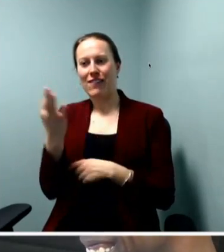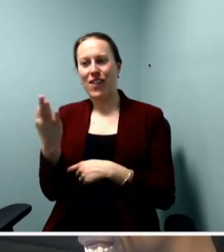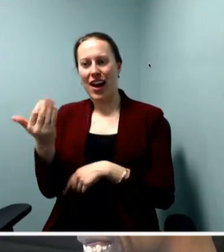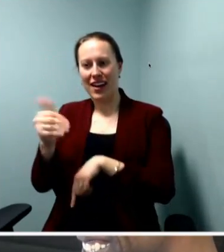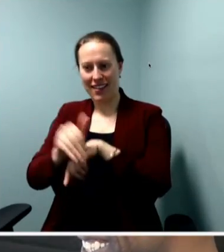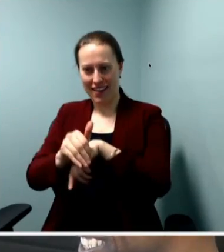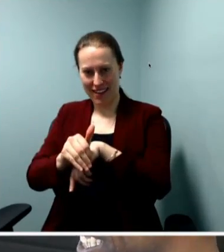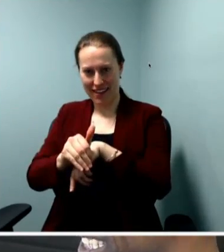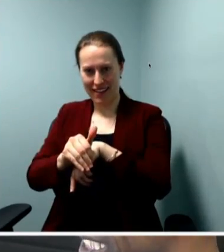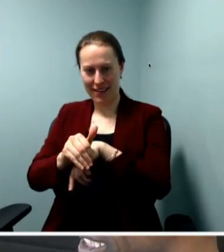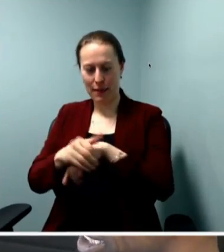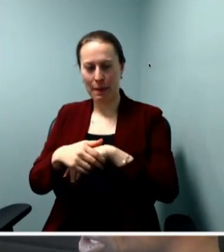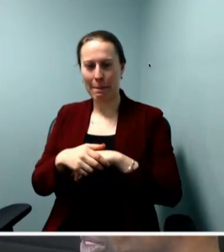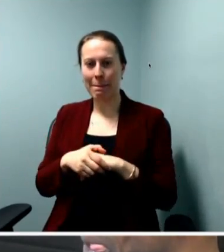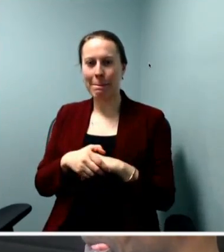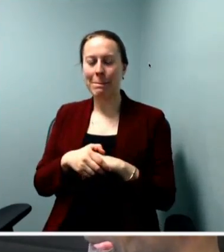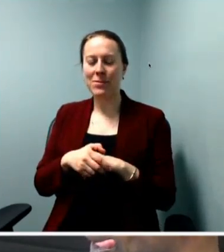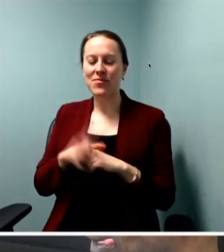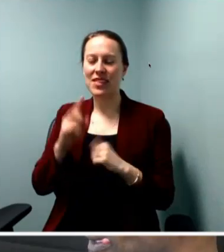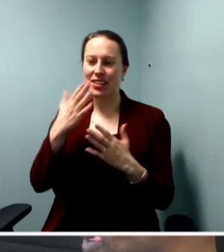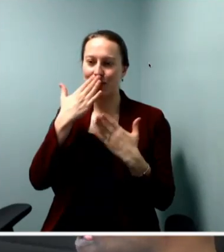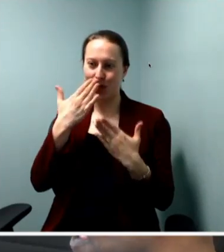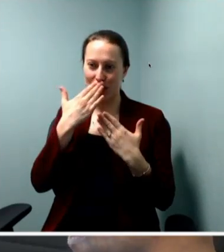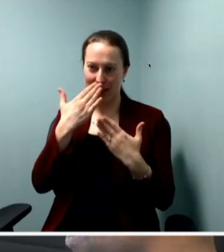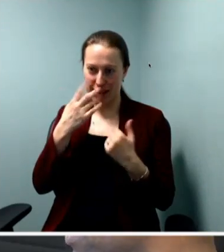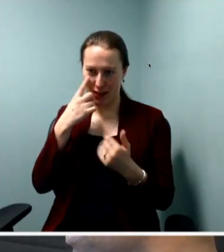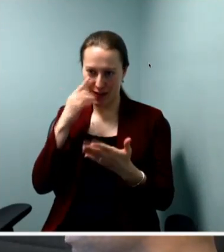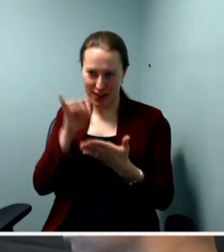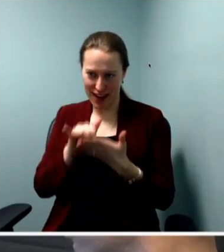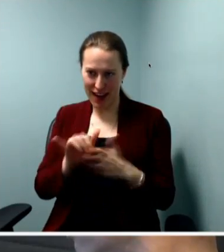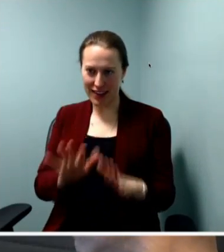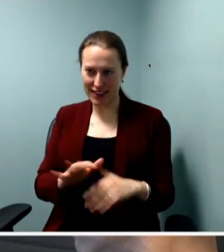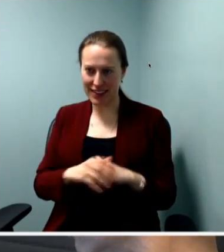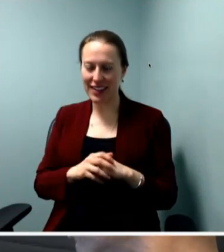So, thank you for that, and to the dance complex.